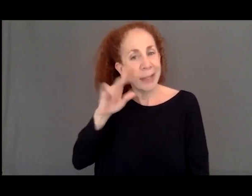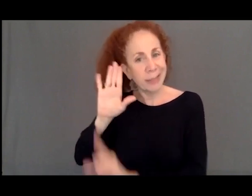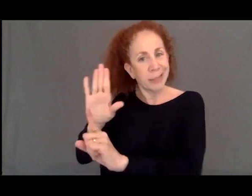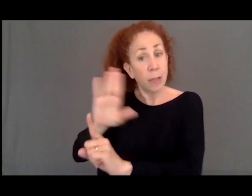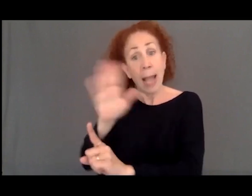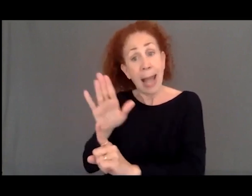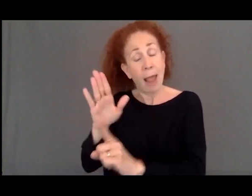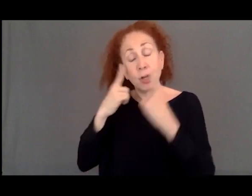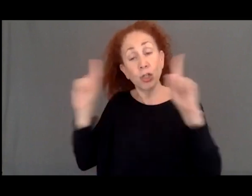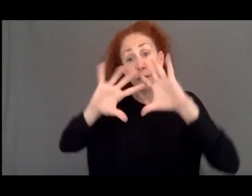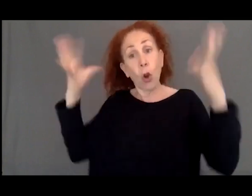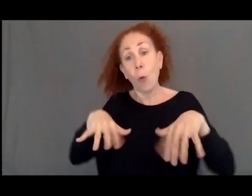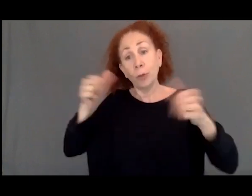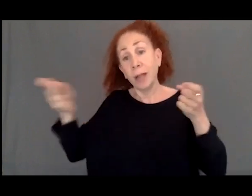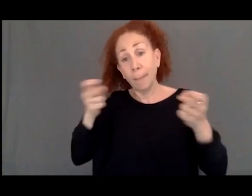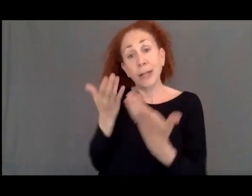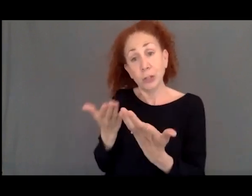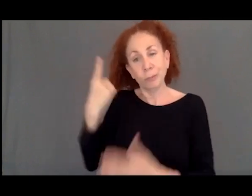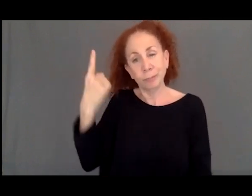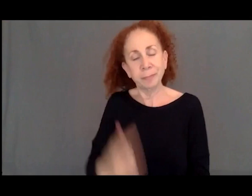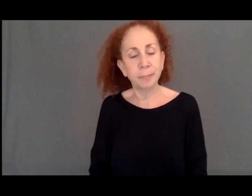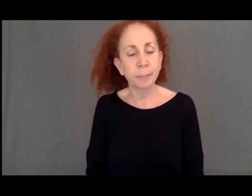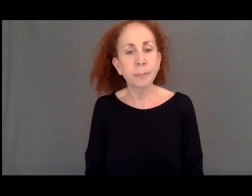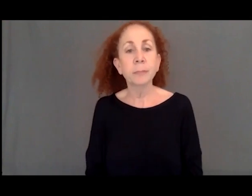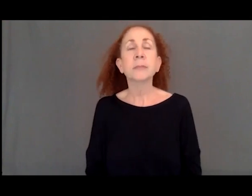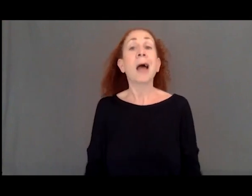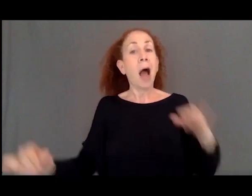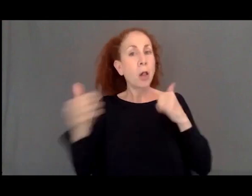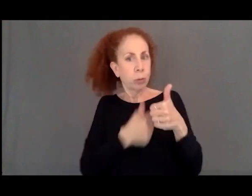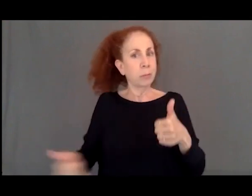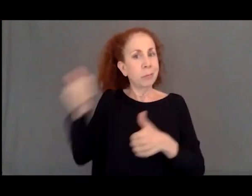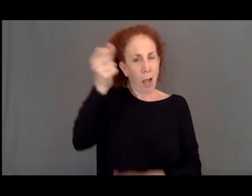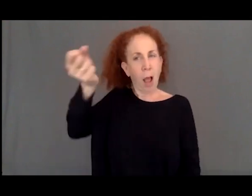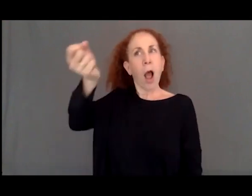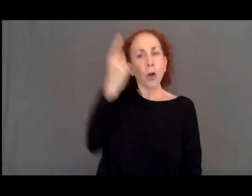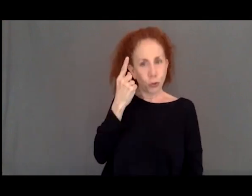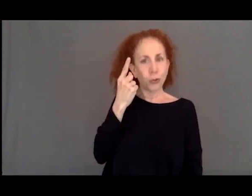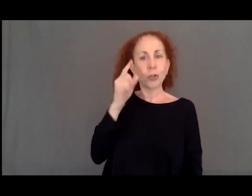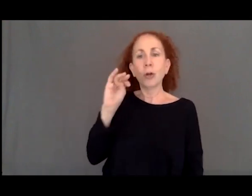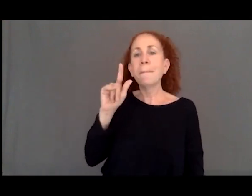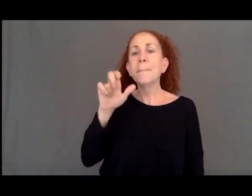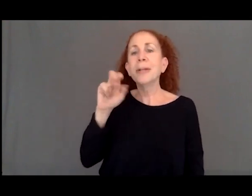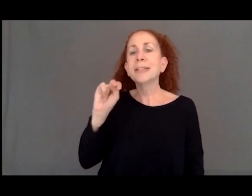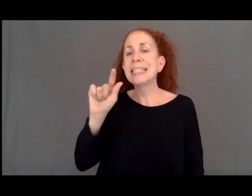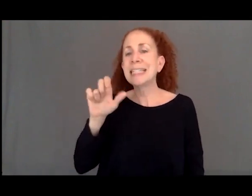who never achieved global domination. Hollywood's high priest understood innately the observation of Milton's Satan--